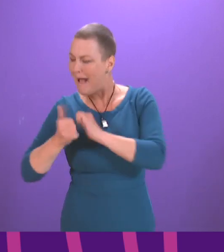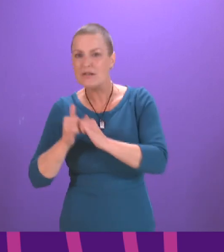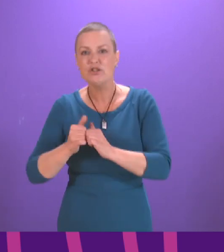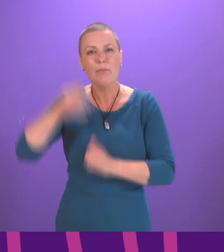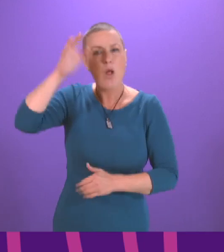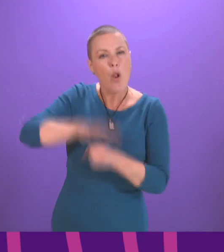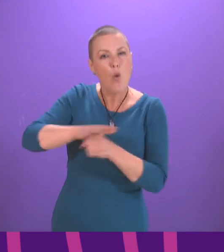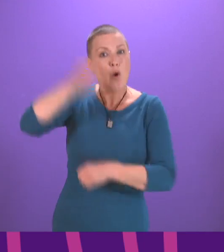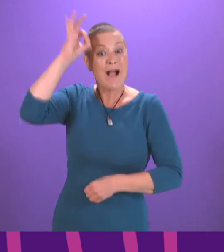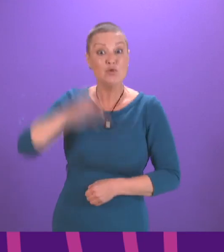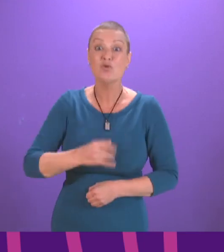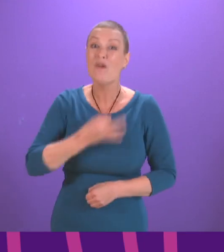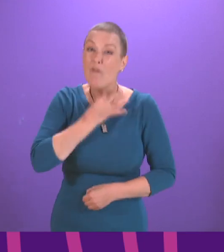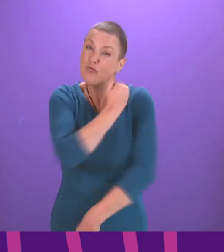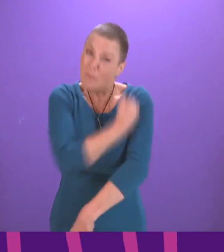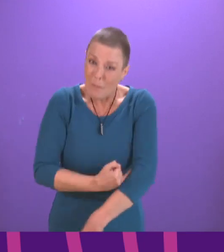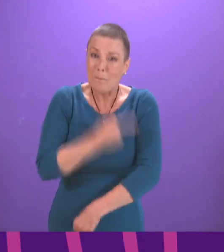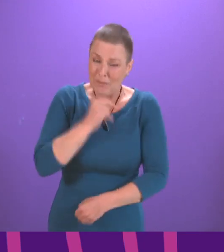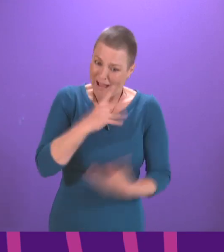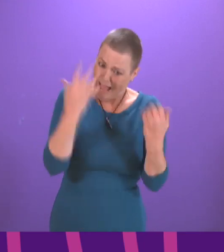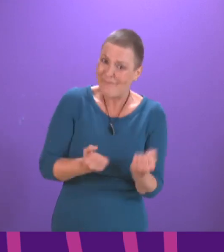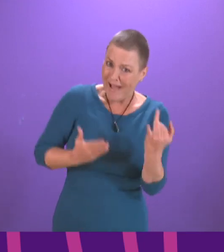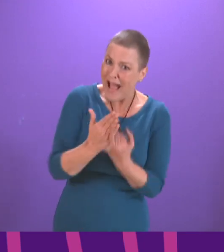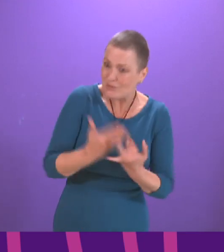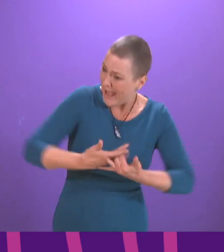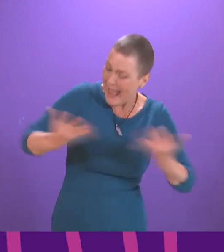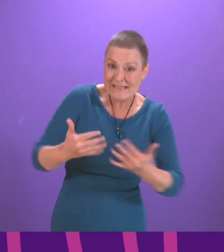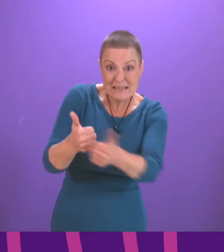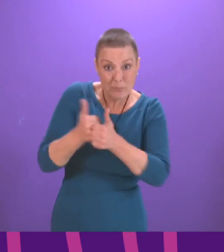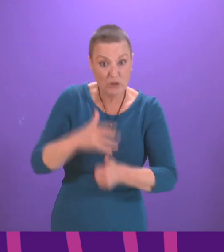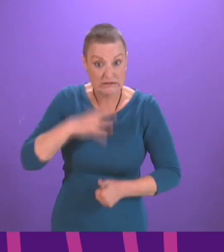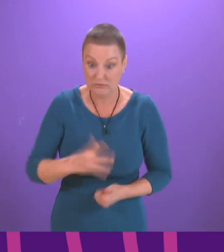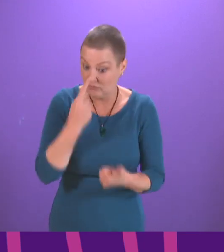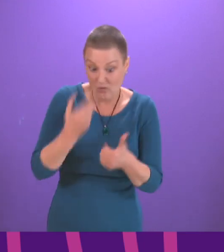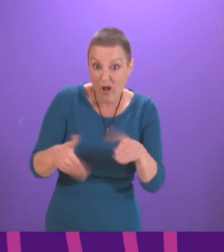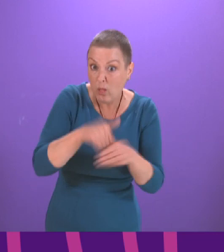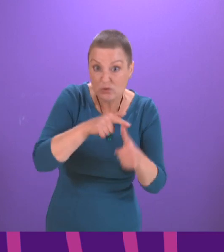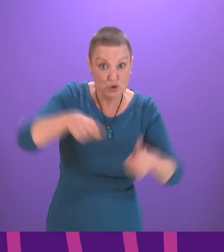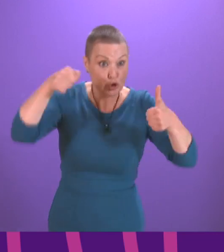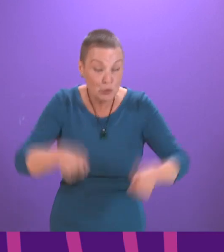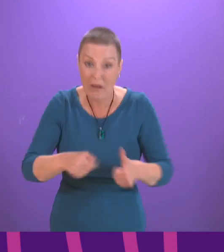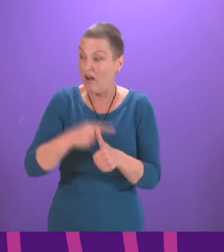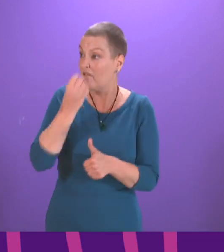to ensure that vulnerable people get access to any support that they need including, where necessary, access to food supplies.